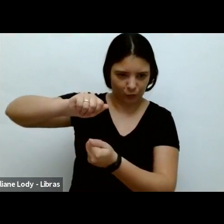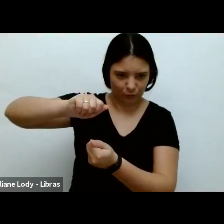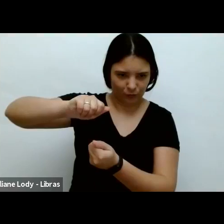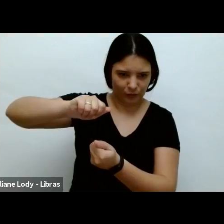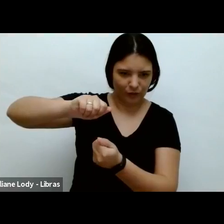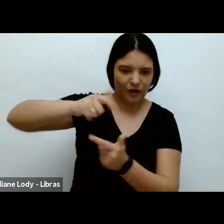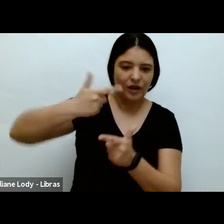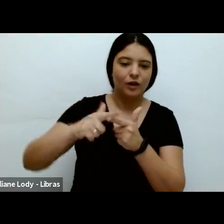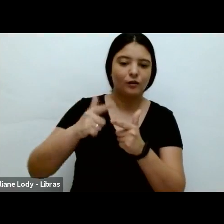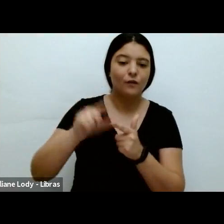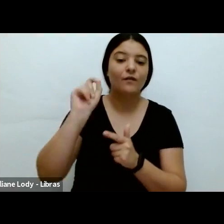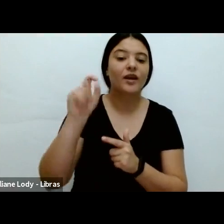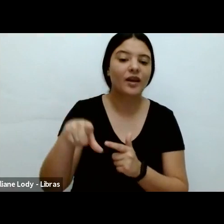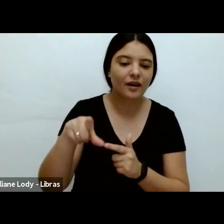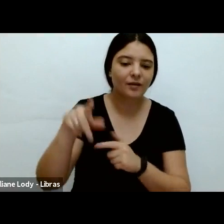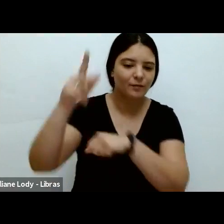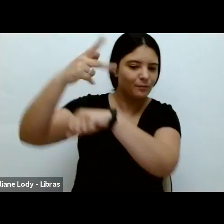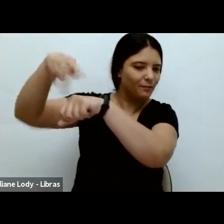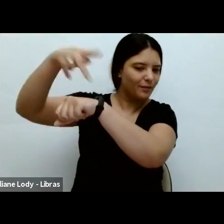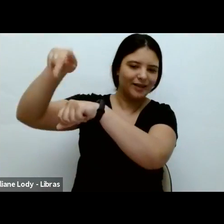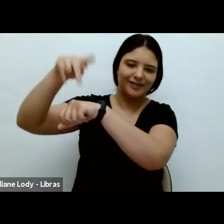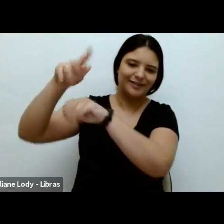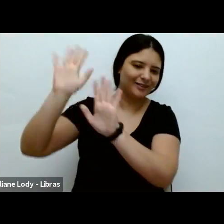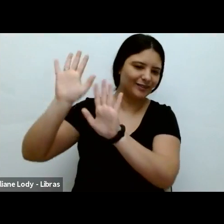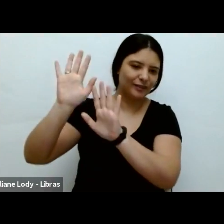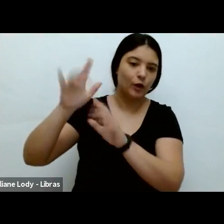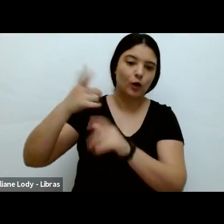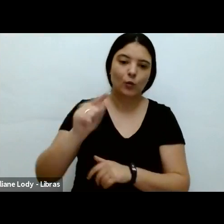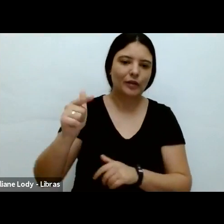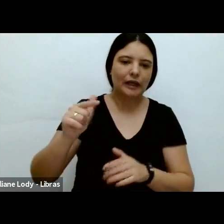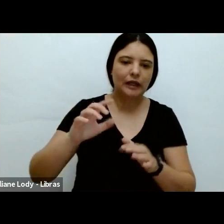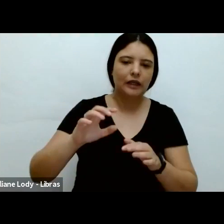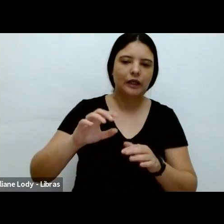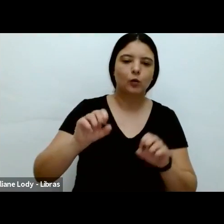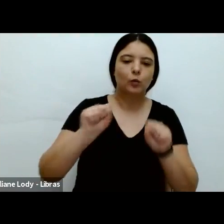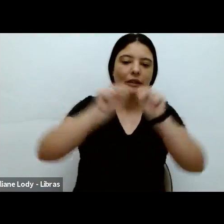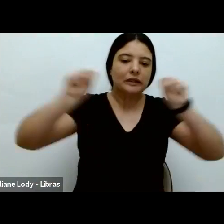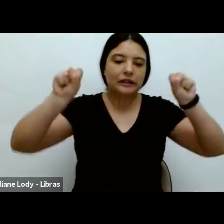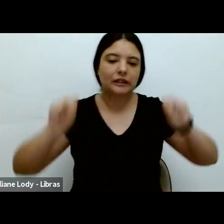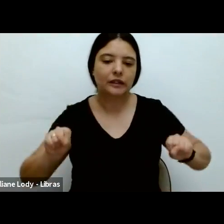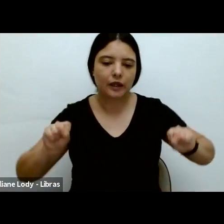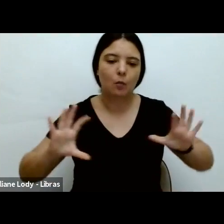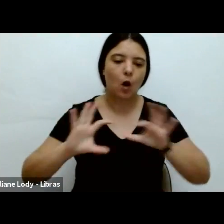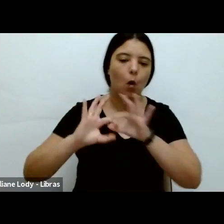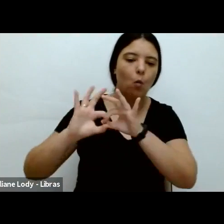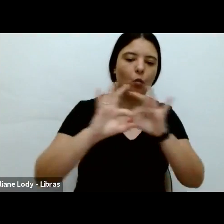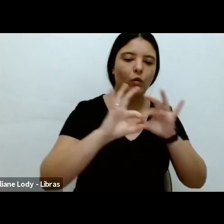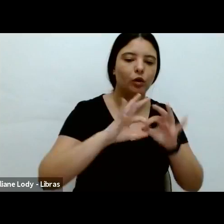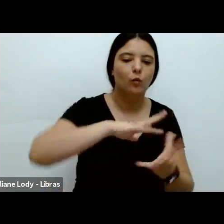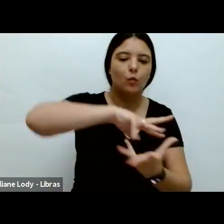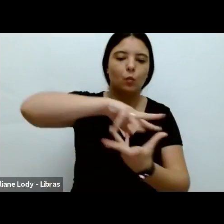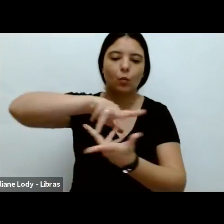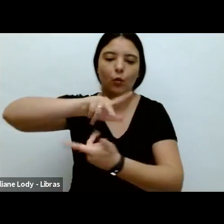global governance. systems, see systems system that. would would replay